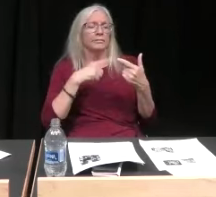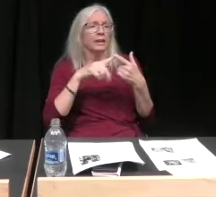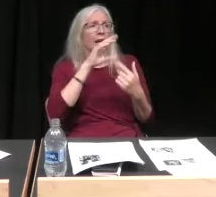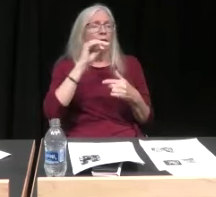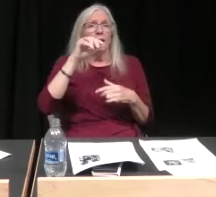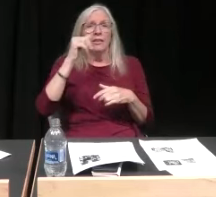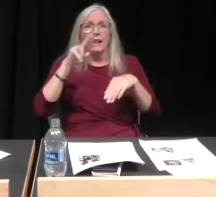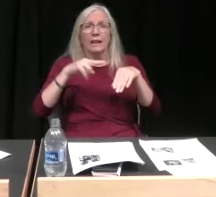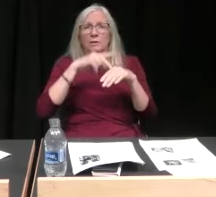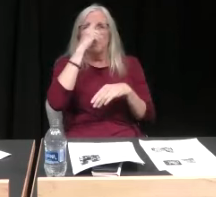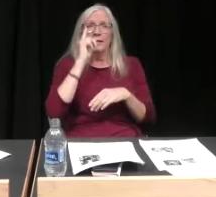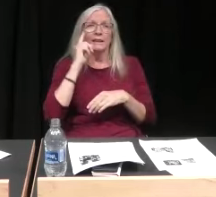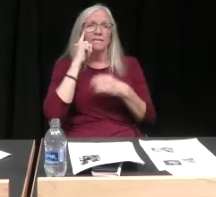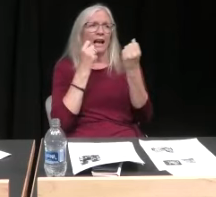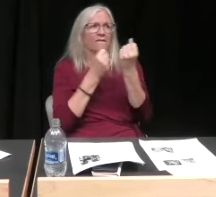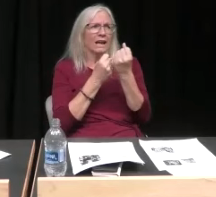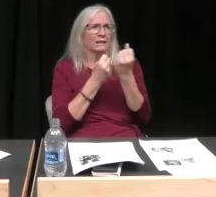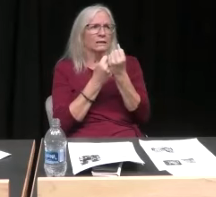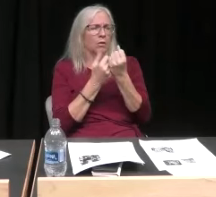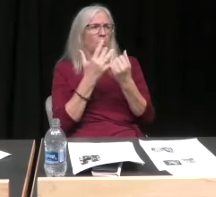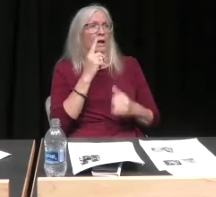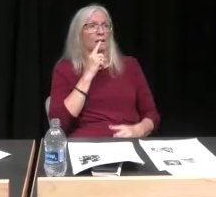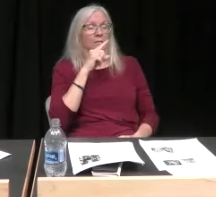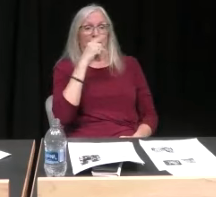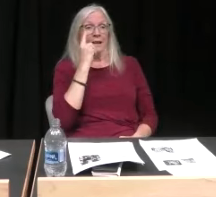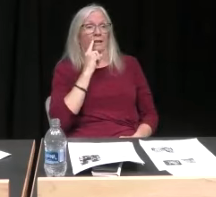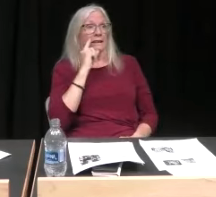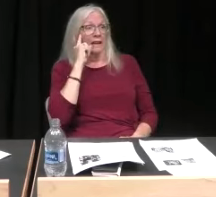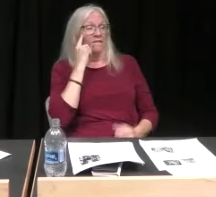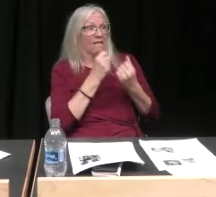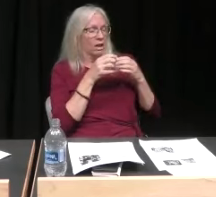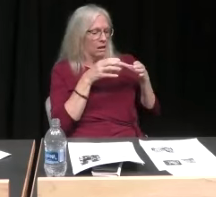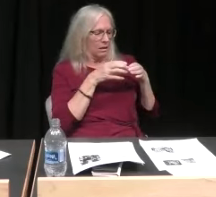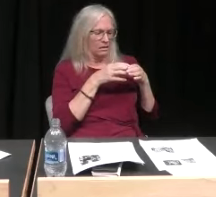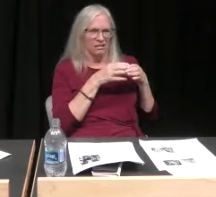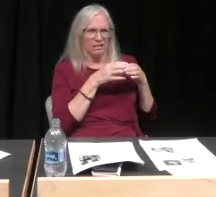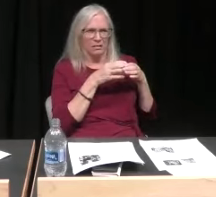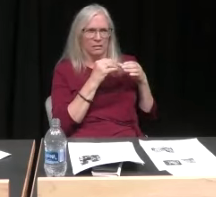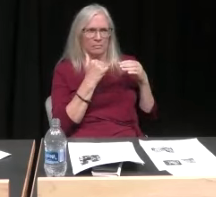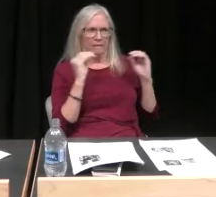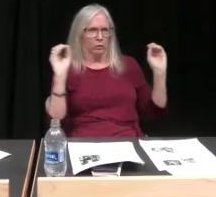local organizations or state organizations for deafness together on a national level we also